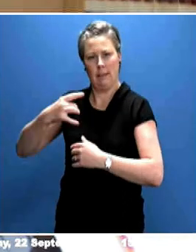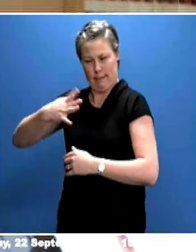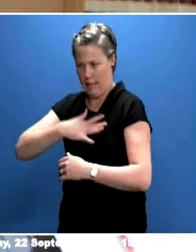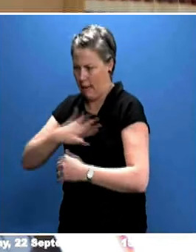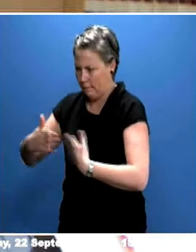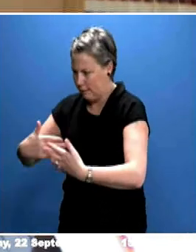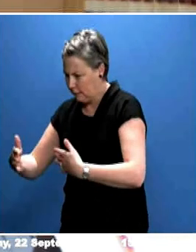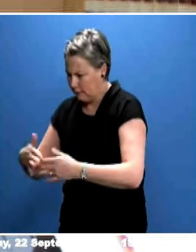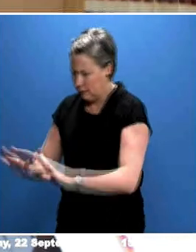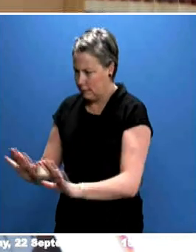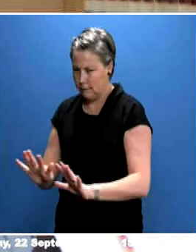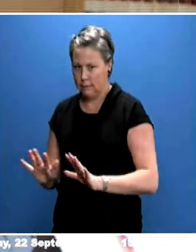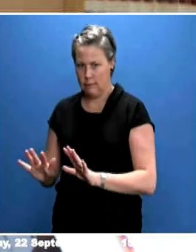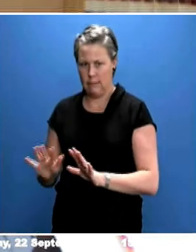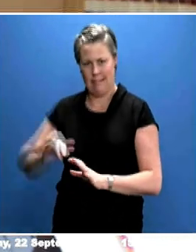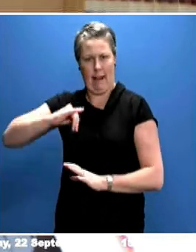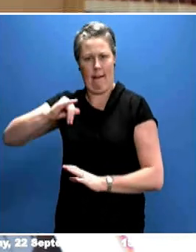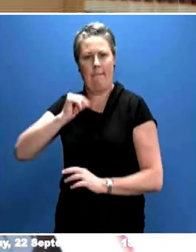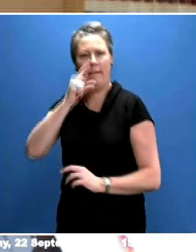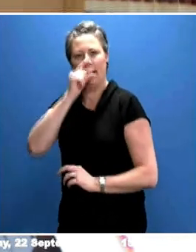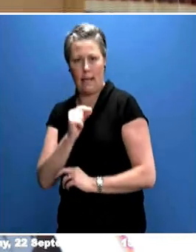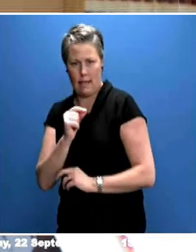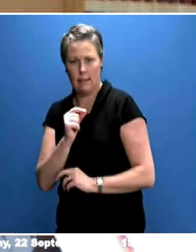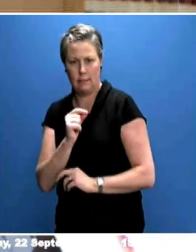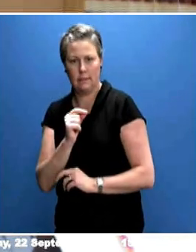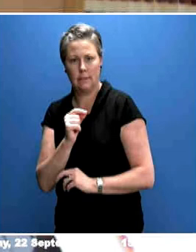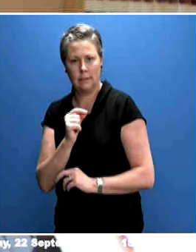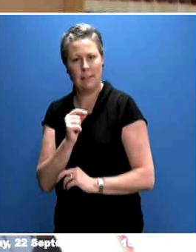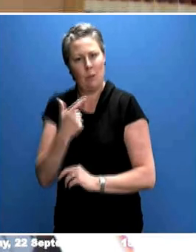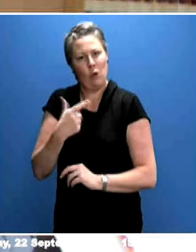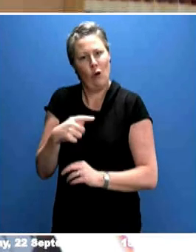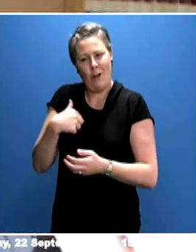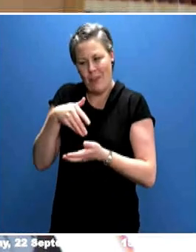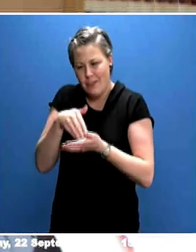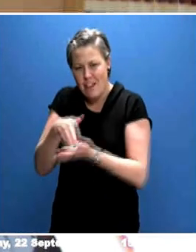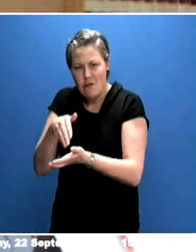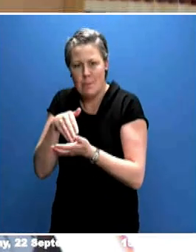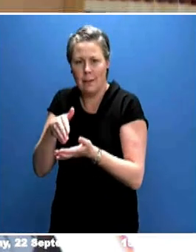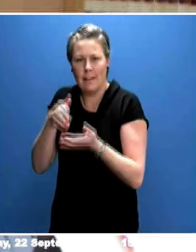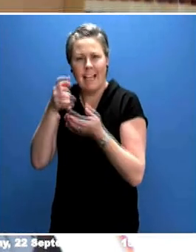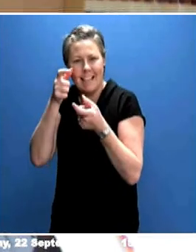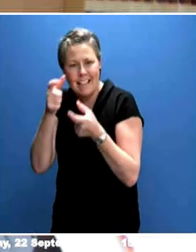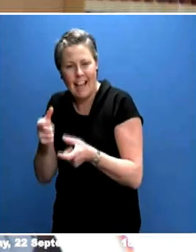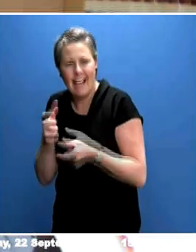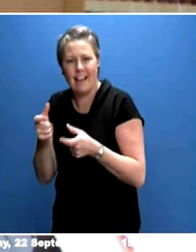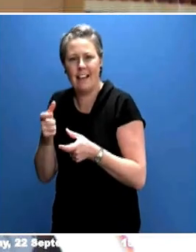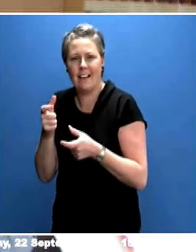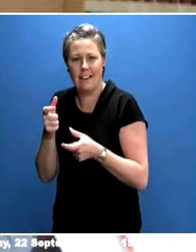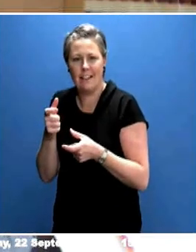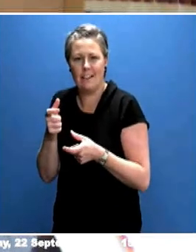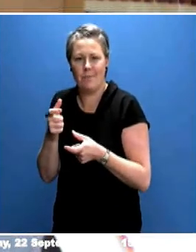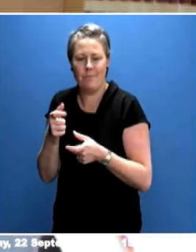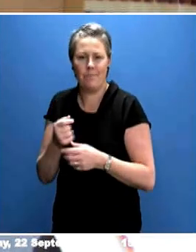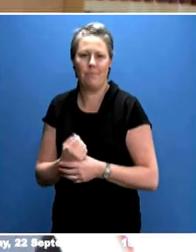staff and with that supportive therapeutic care, and that we try not to